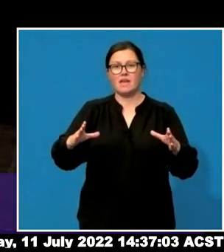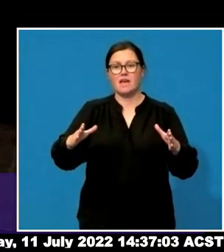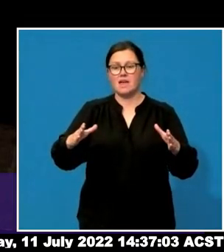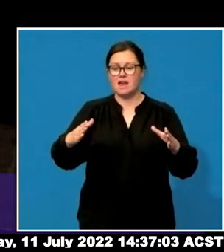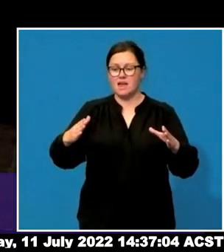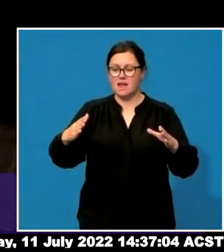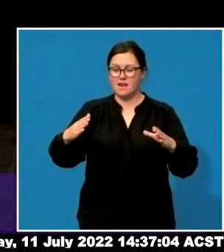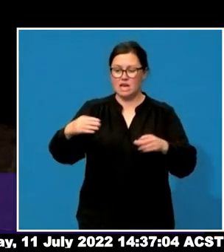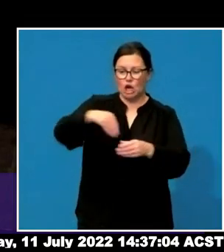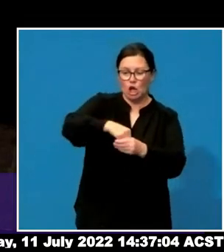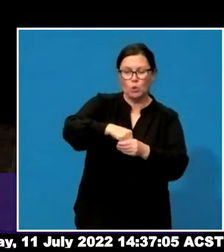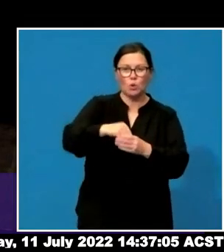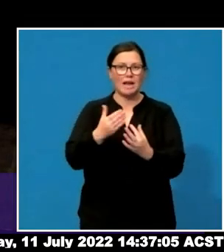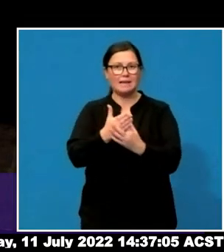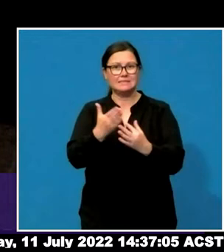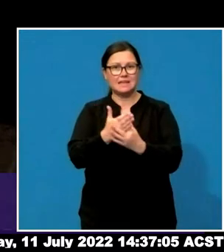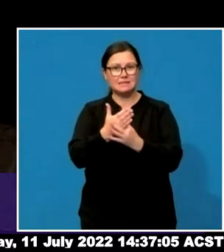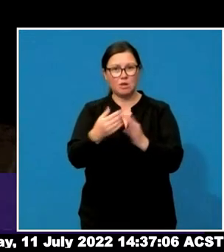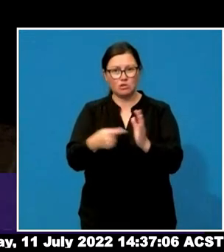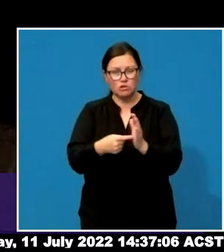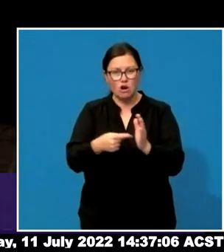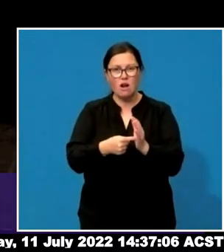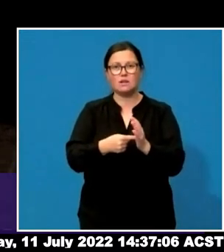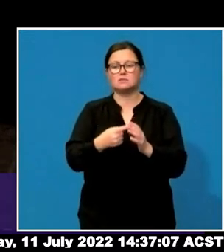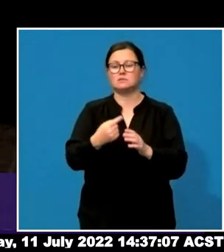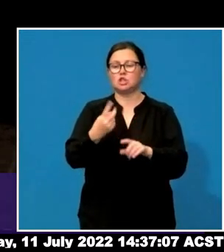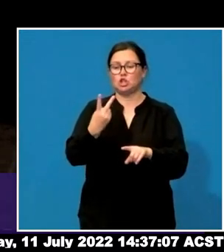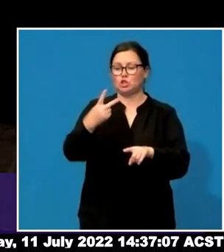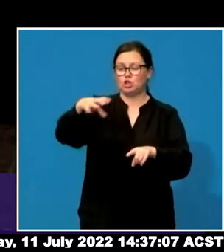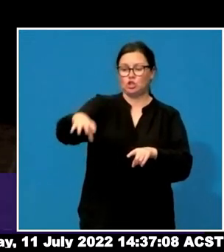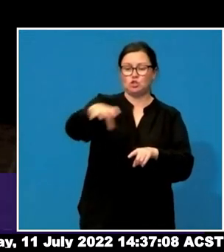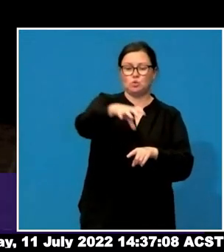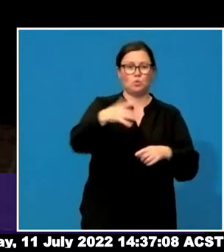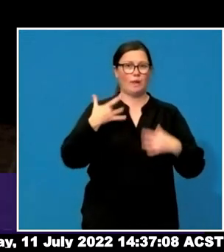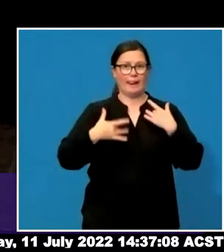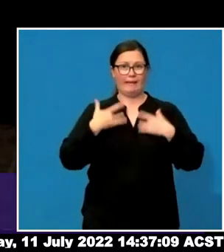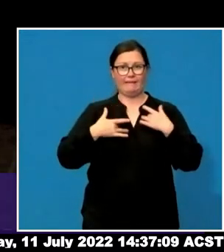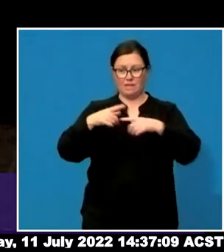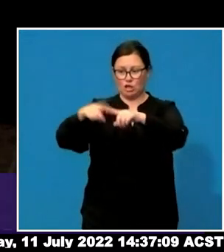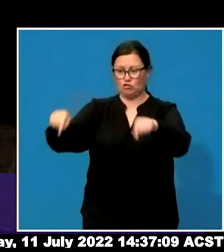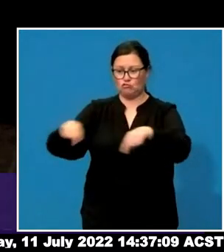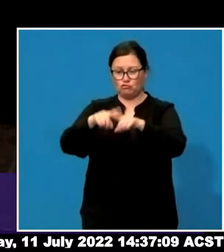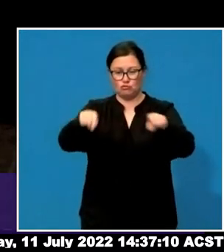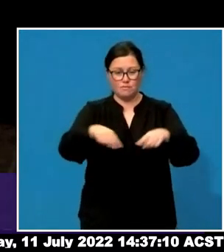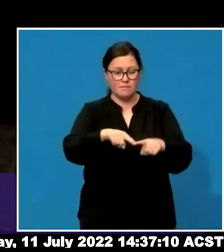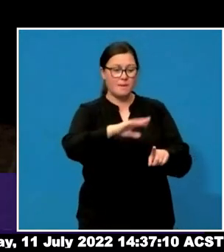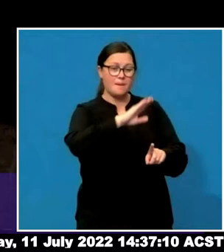It now has two living areas and a bedroom and a kitchen for Joziah to be able to have